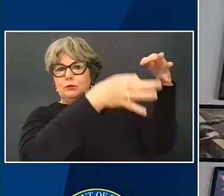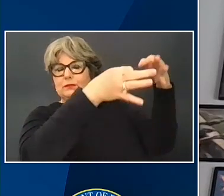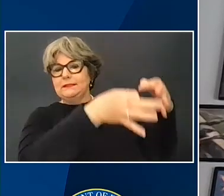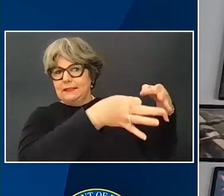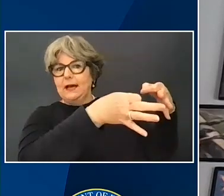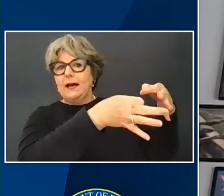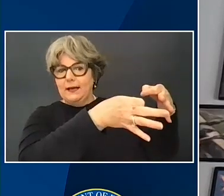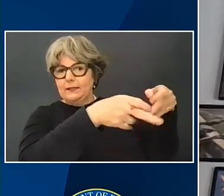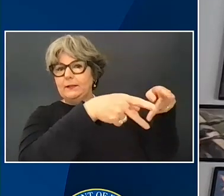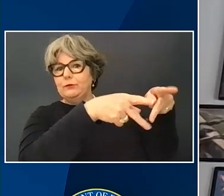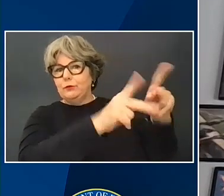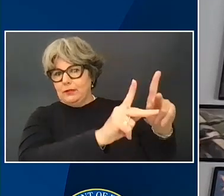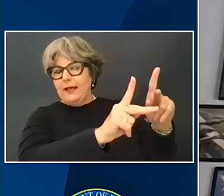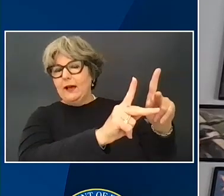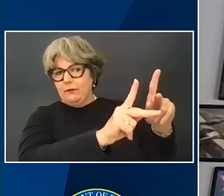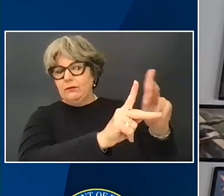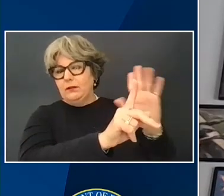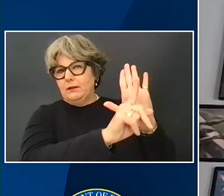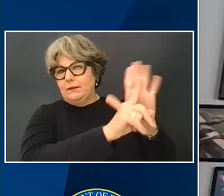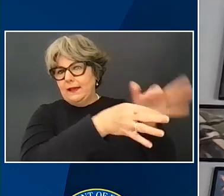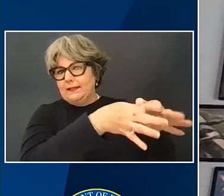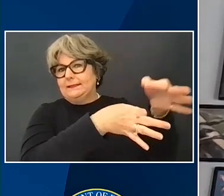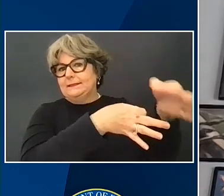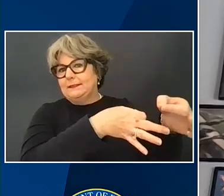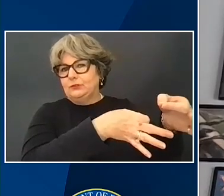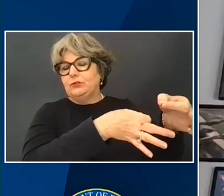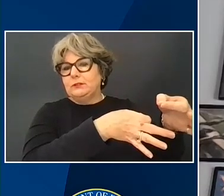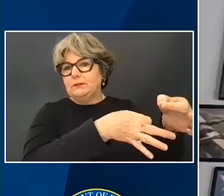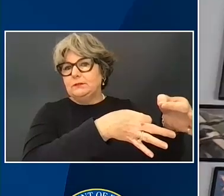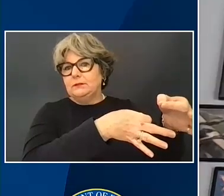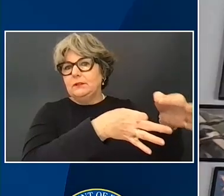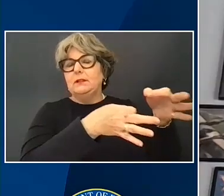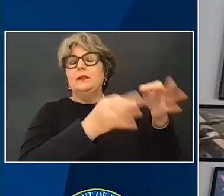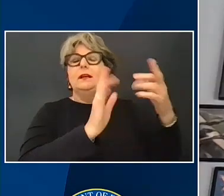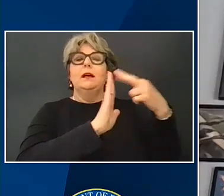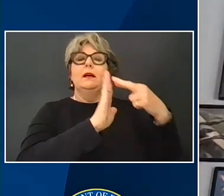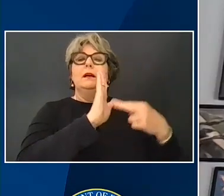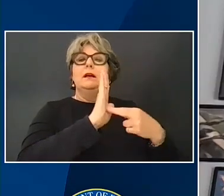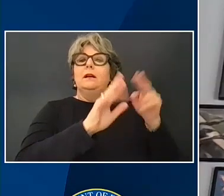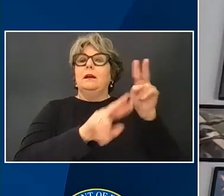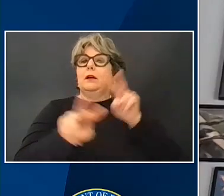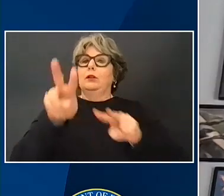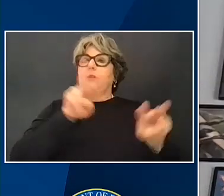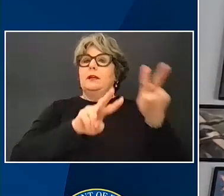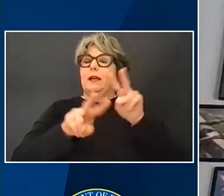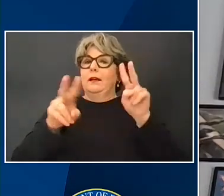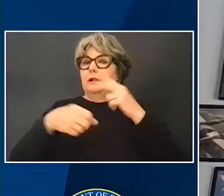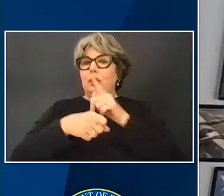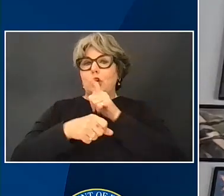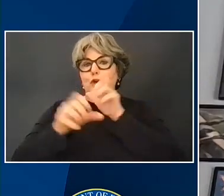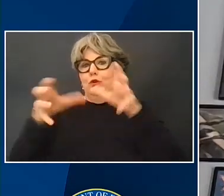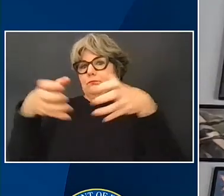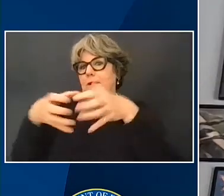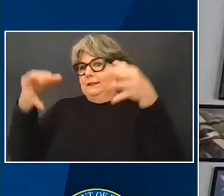know, to make- and our regulations are looking at decision making, body making that decision. Not that we would